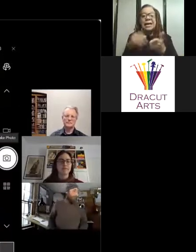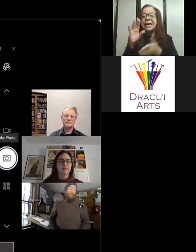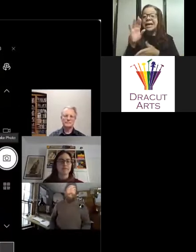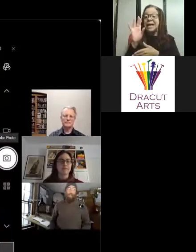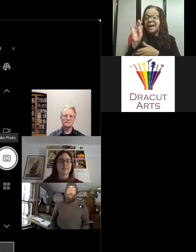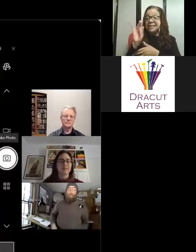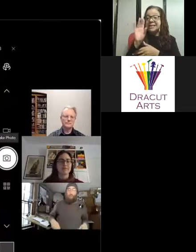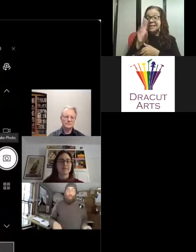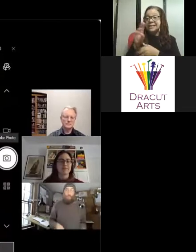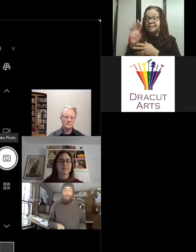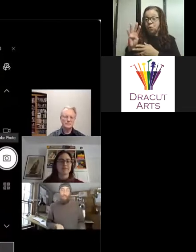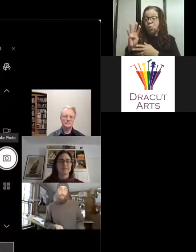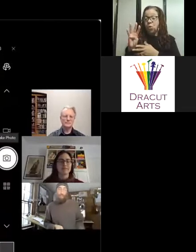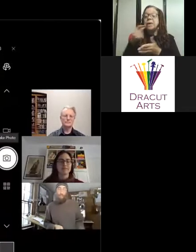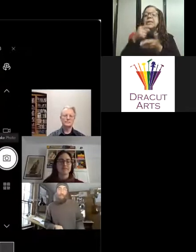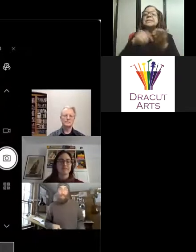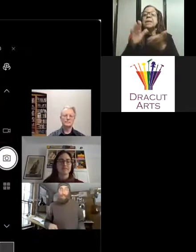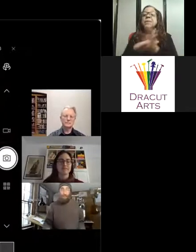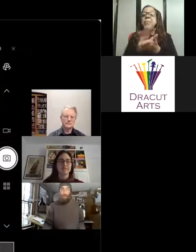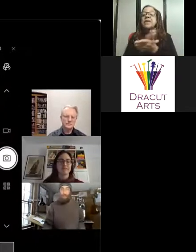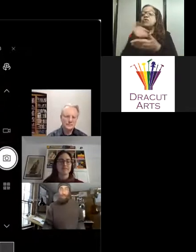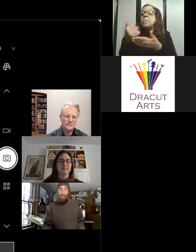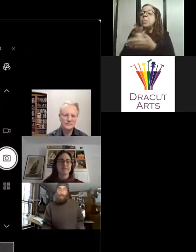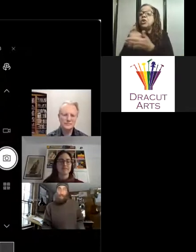of the pages from volume three-- that's the new book that that I want to show you.